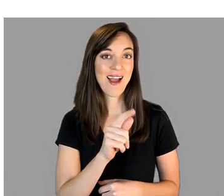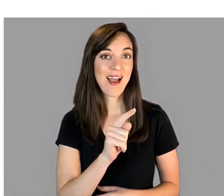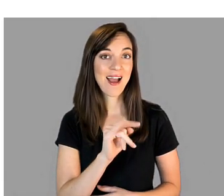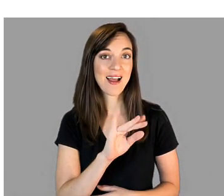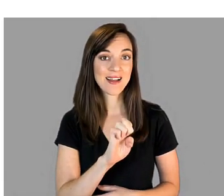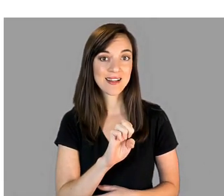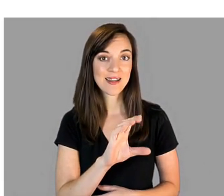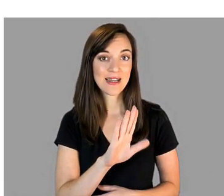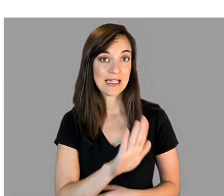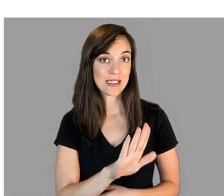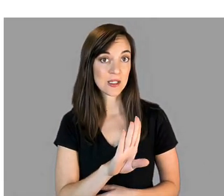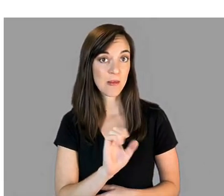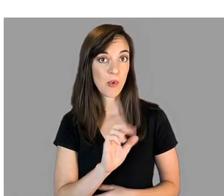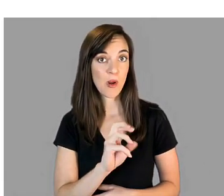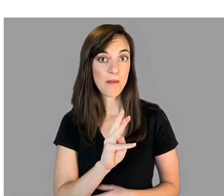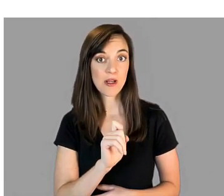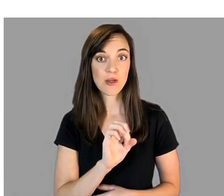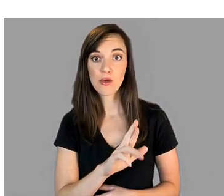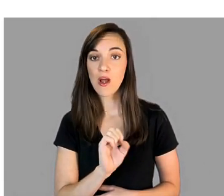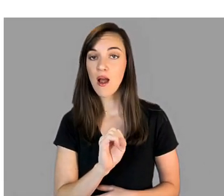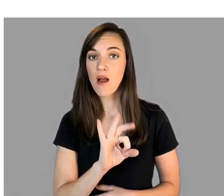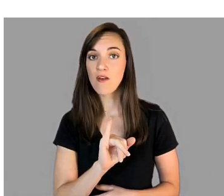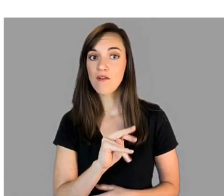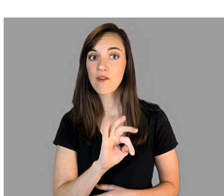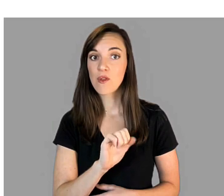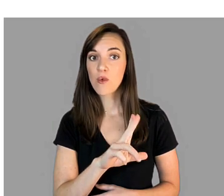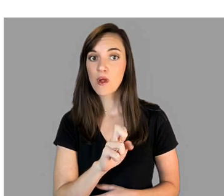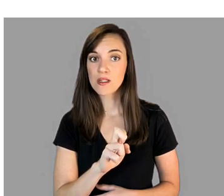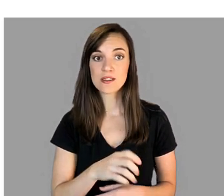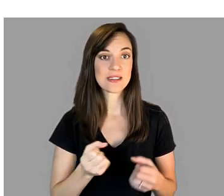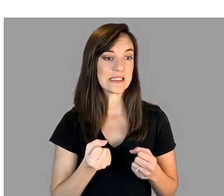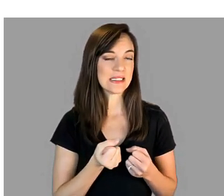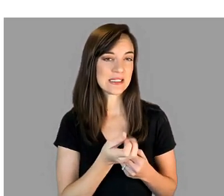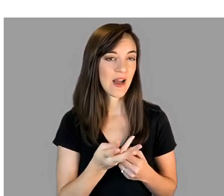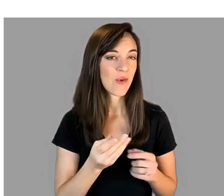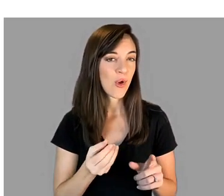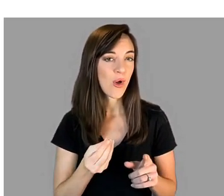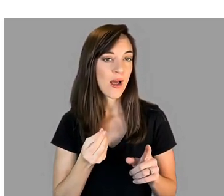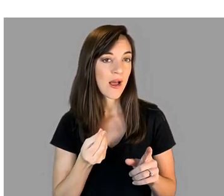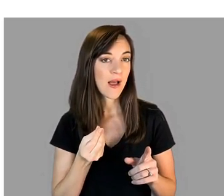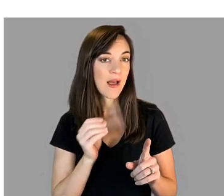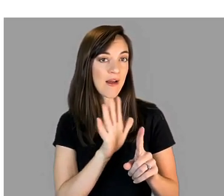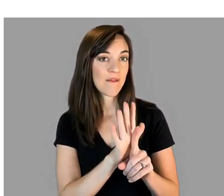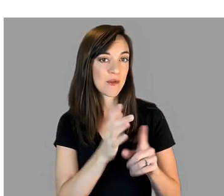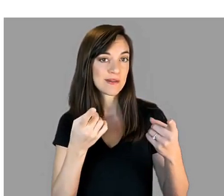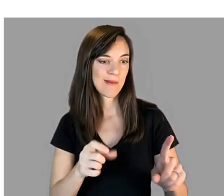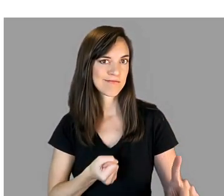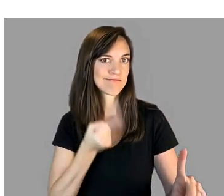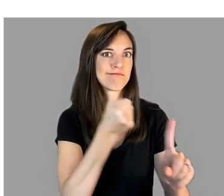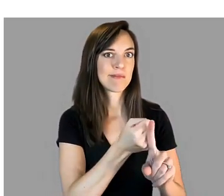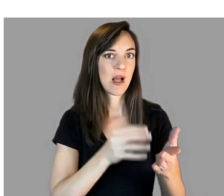Hattie concluded with his Barometer of Influence several influences that impact learning related to goals.